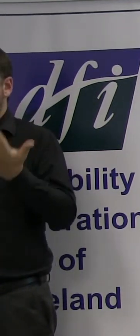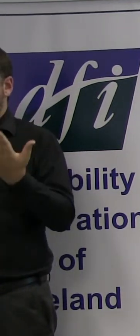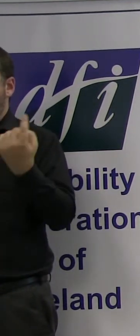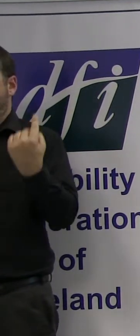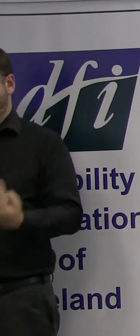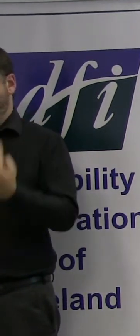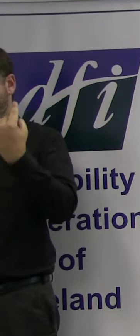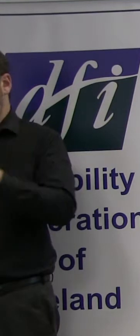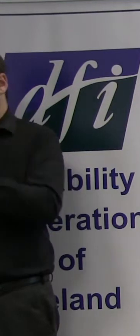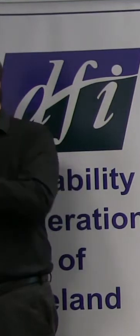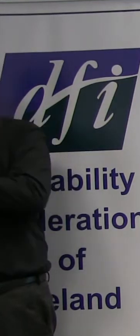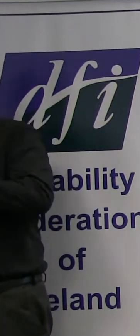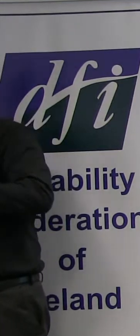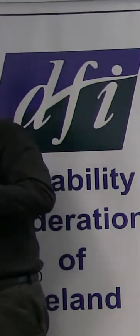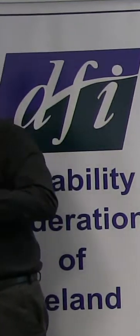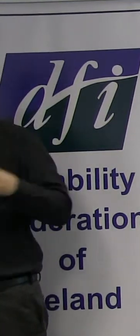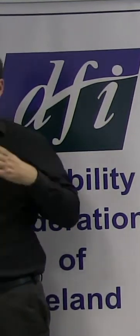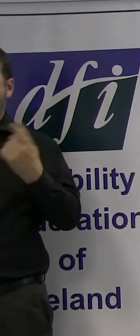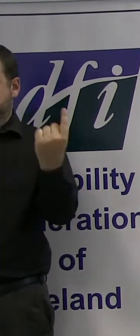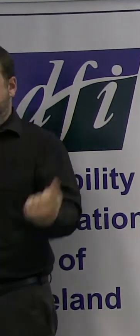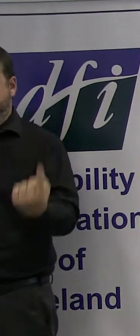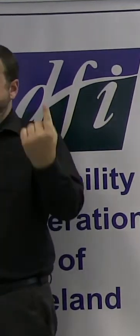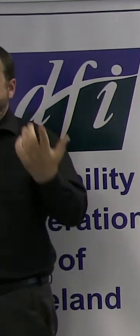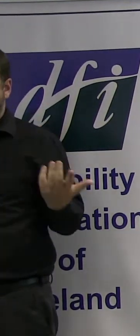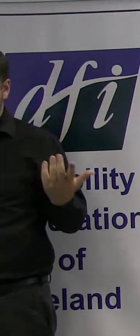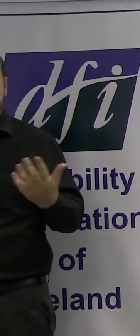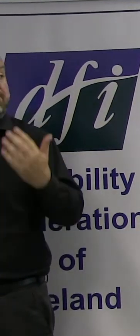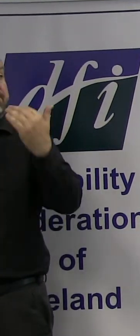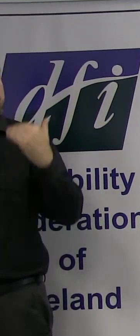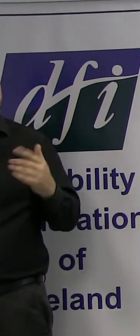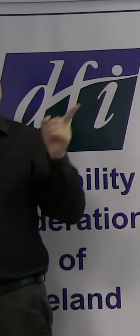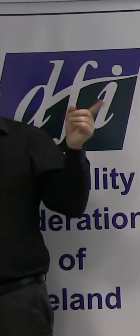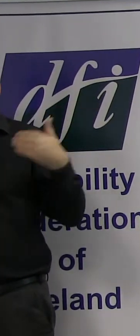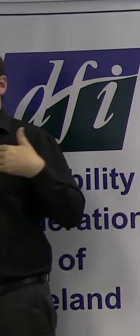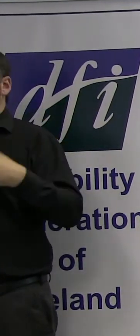and then the private benefit consultants as well the private benefit usually